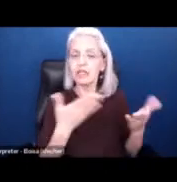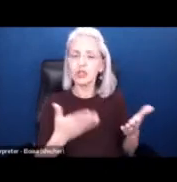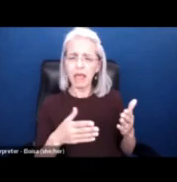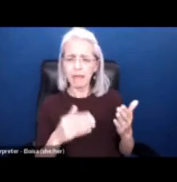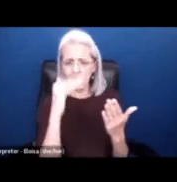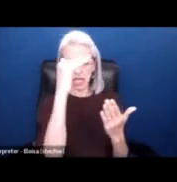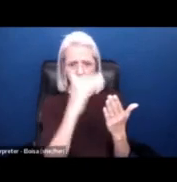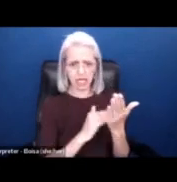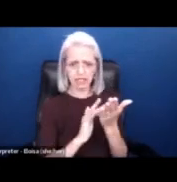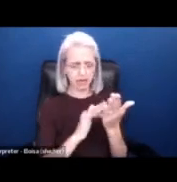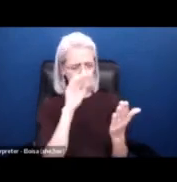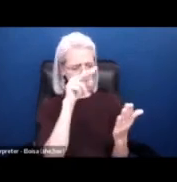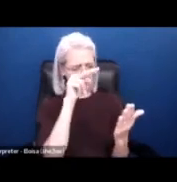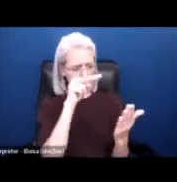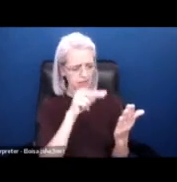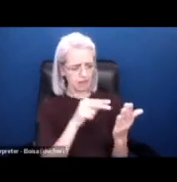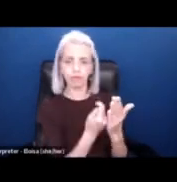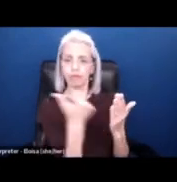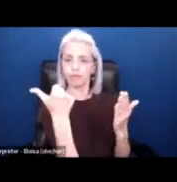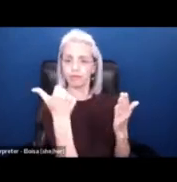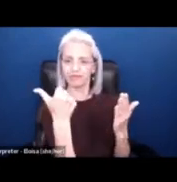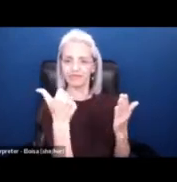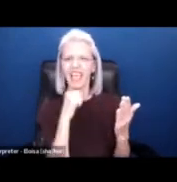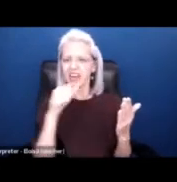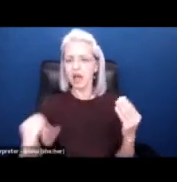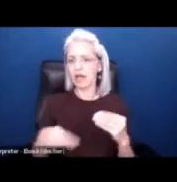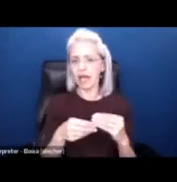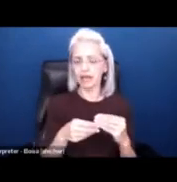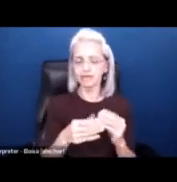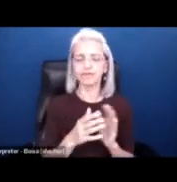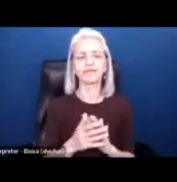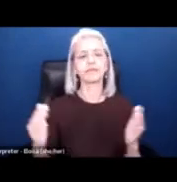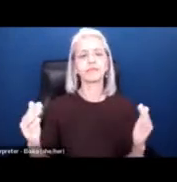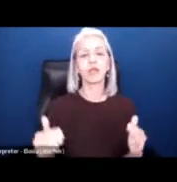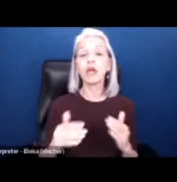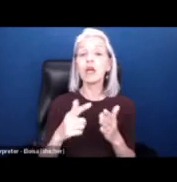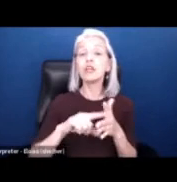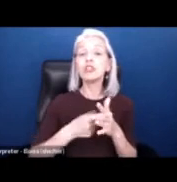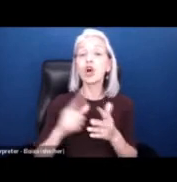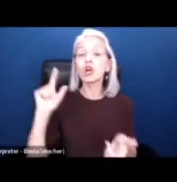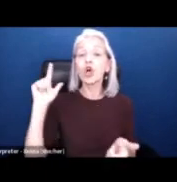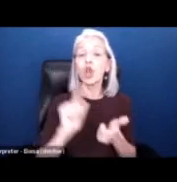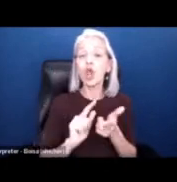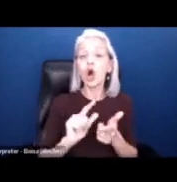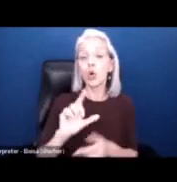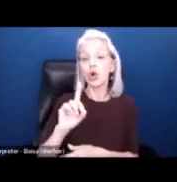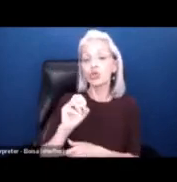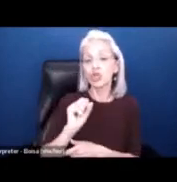choice than adding another medication, start low and go slow, meant it brain injury patients, TBI patients are more